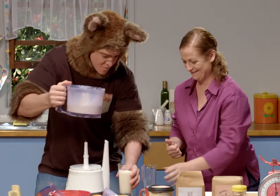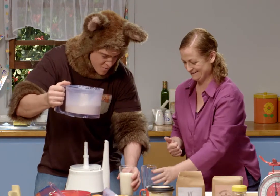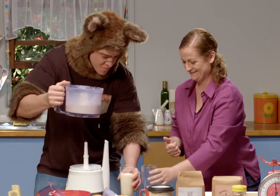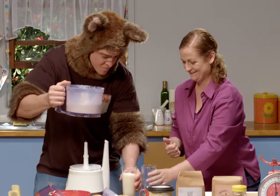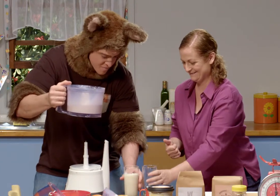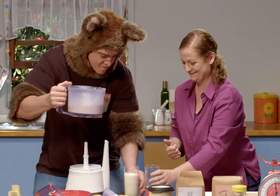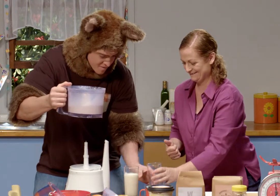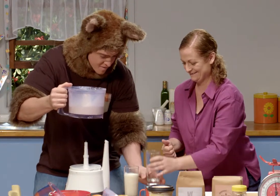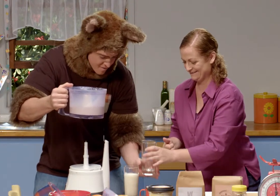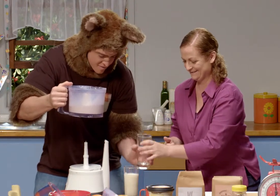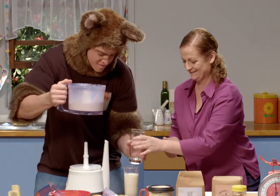Oh good.